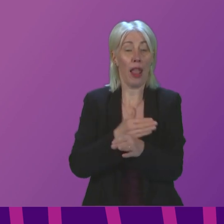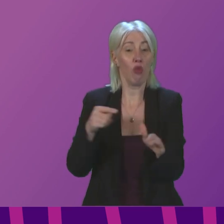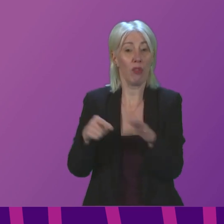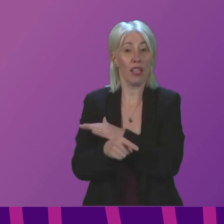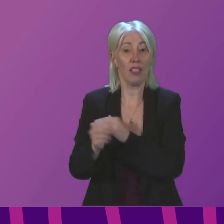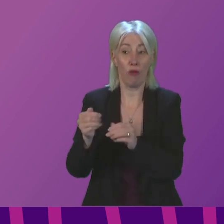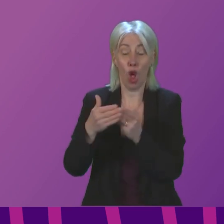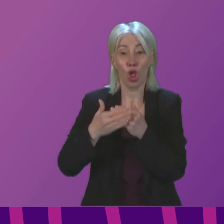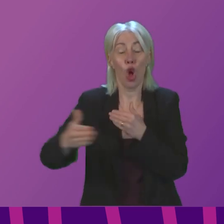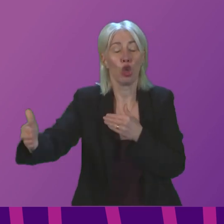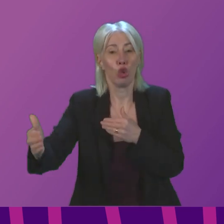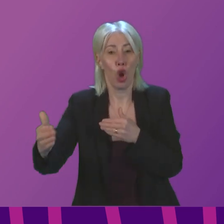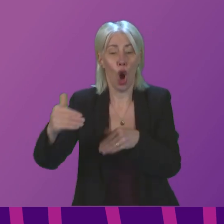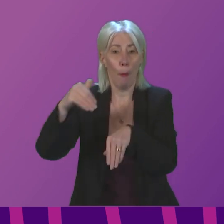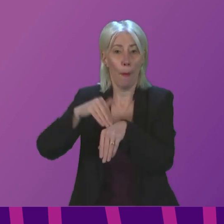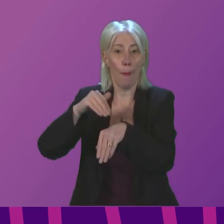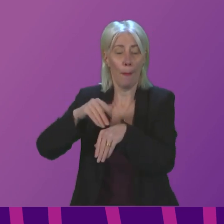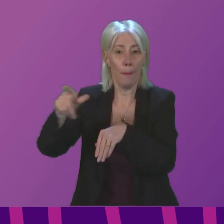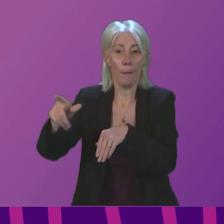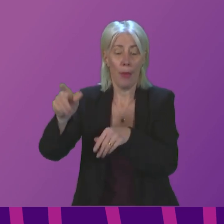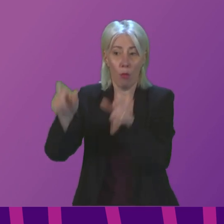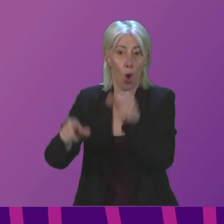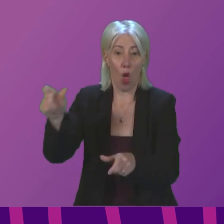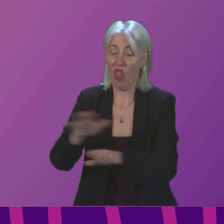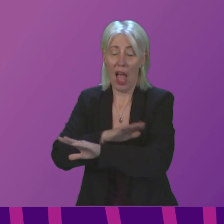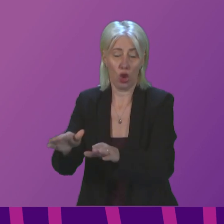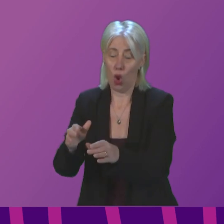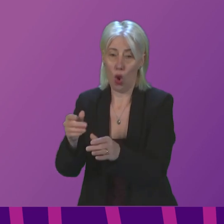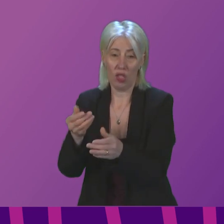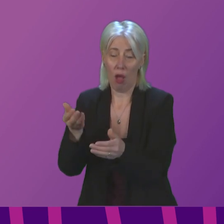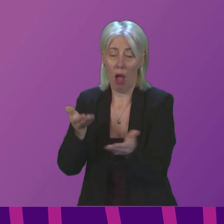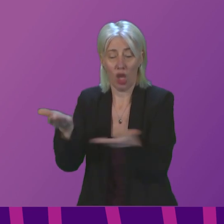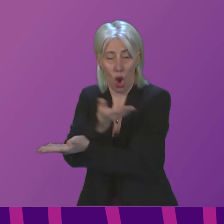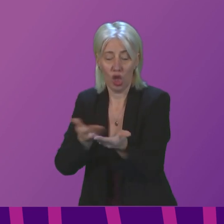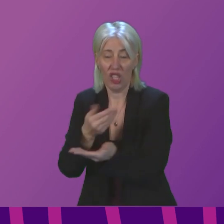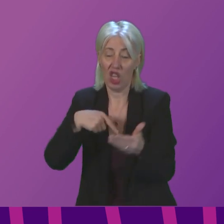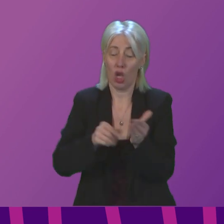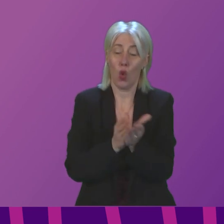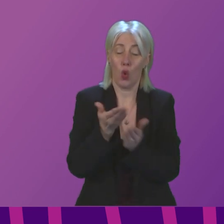not affected by any of the consultation proposals that were published earlier this week.